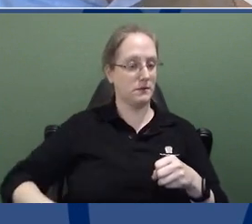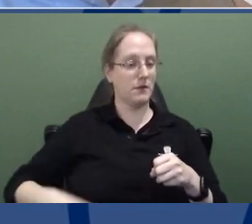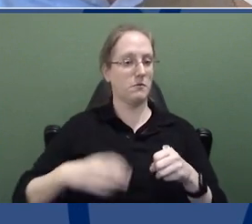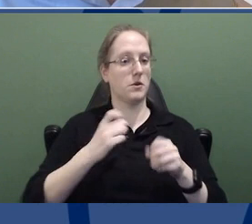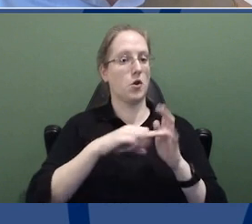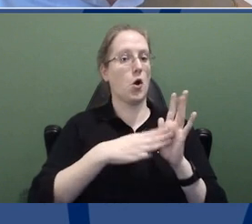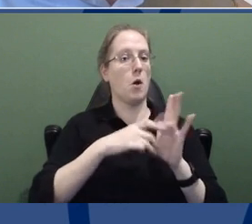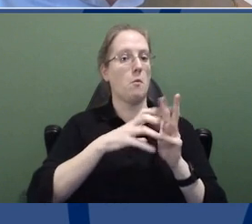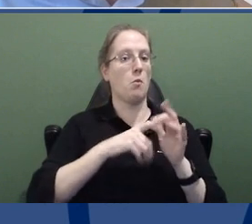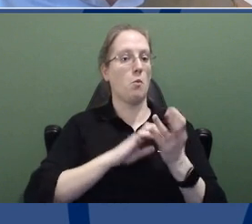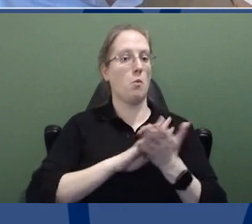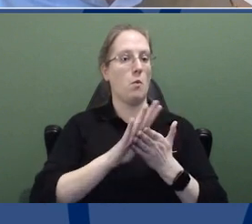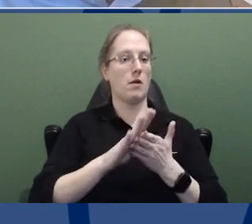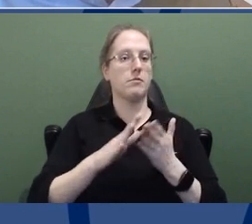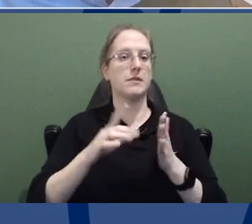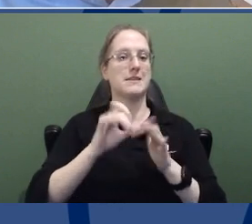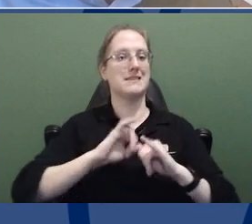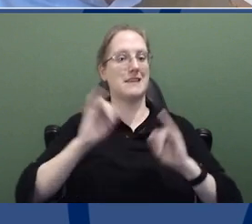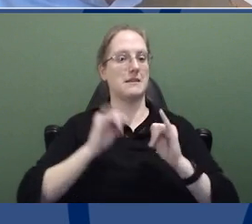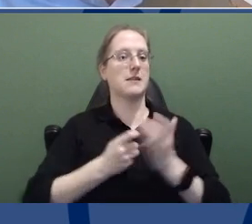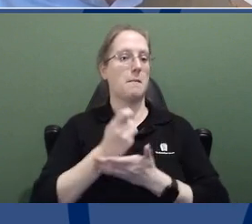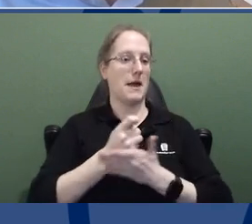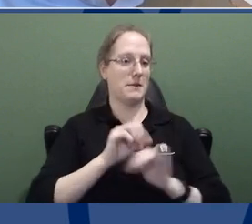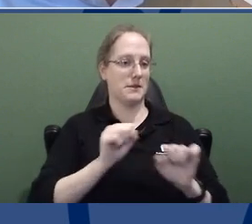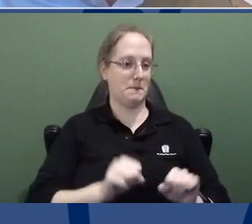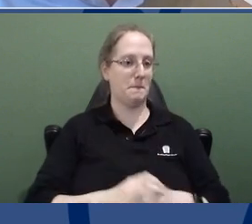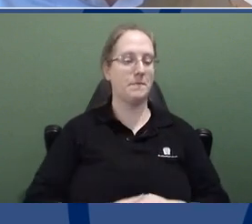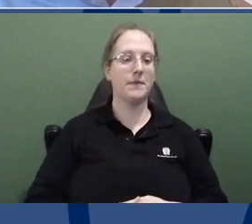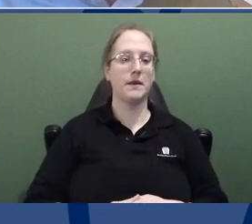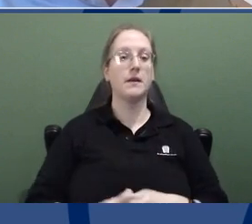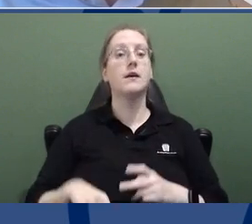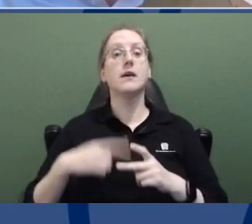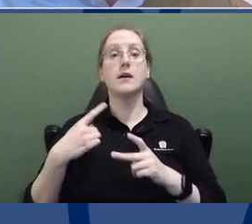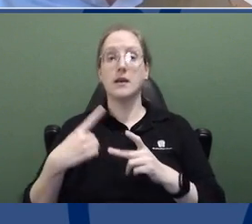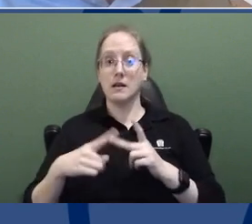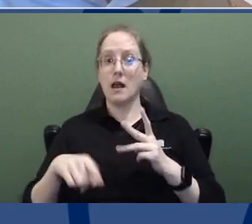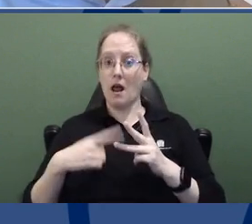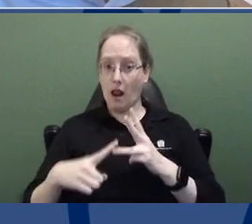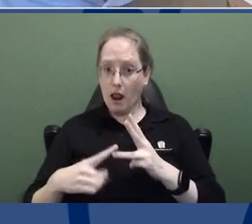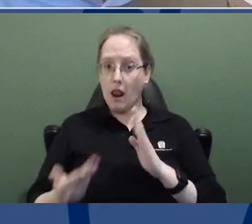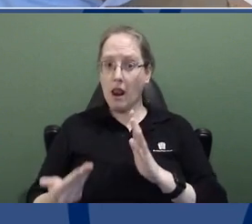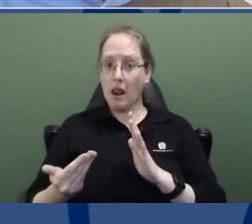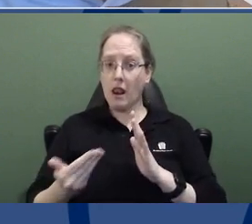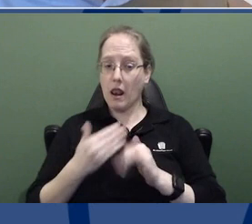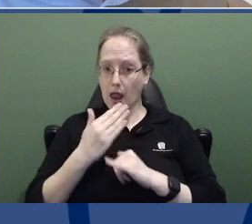the most recent announcement was the expansion to Jobsaver on the 28th of July. And that